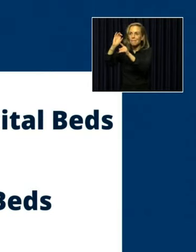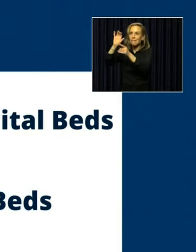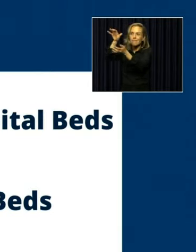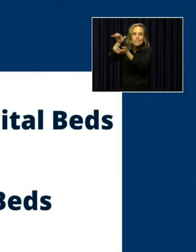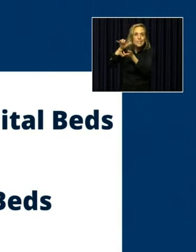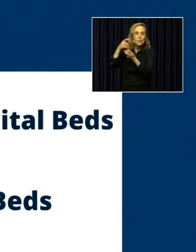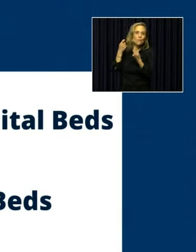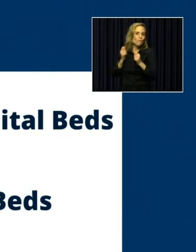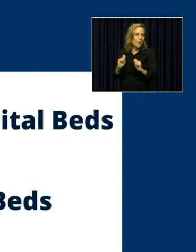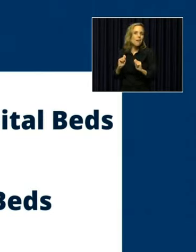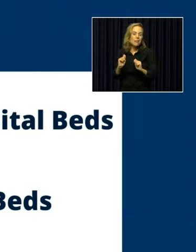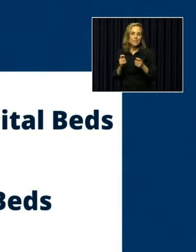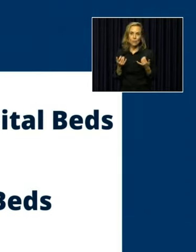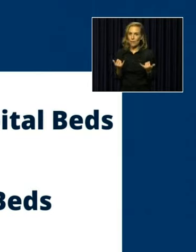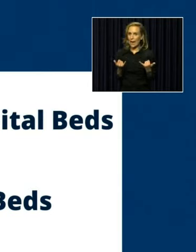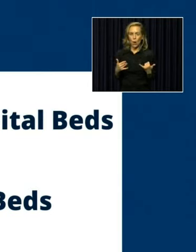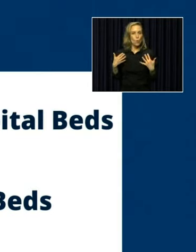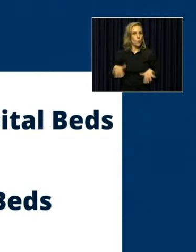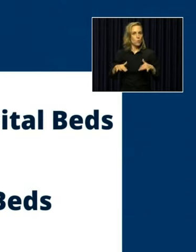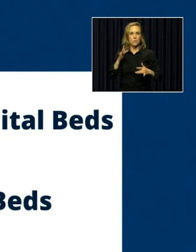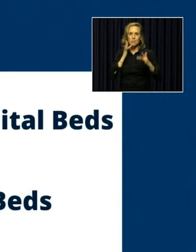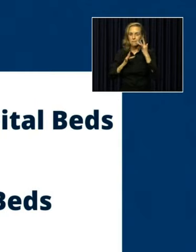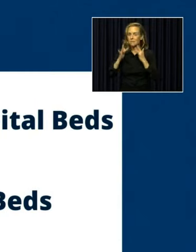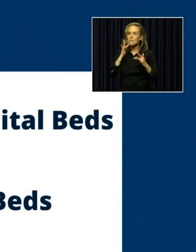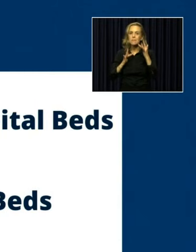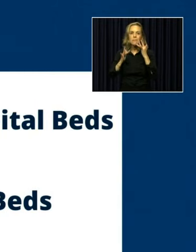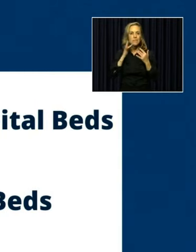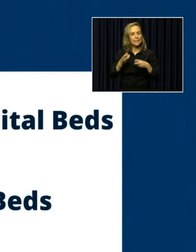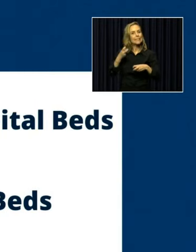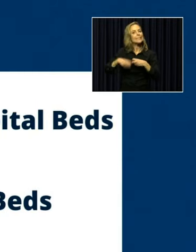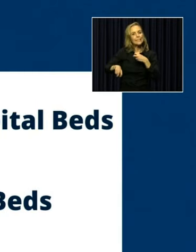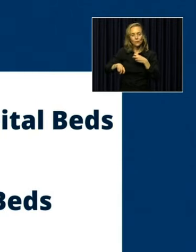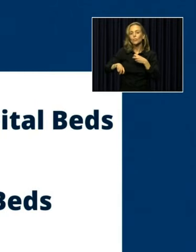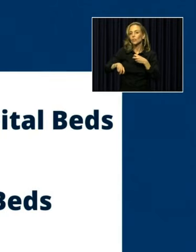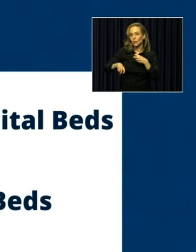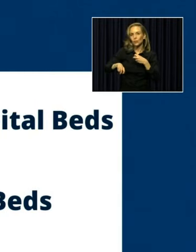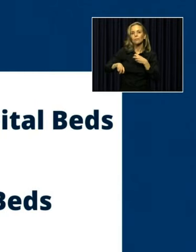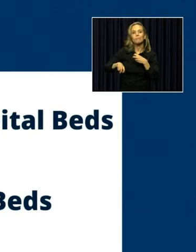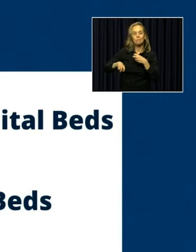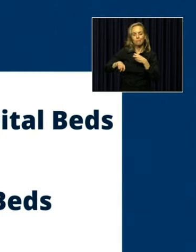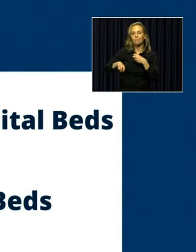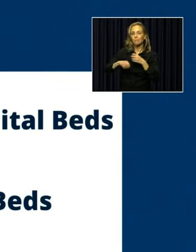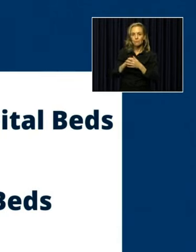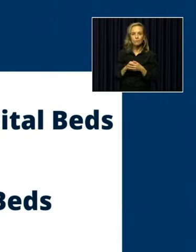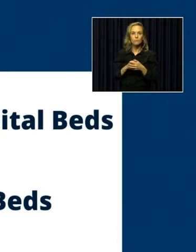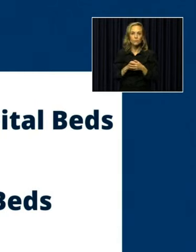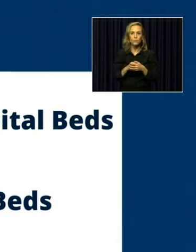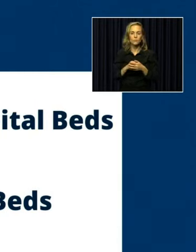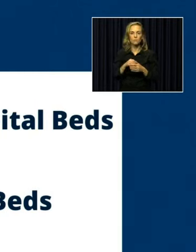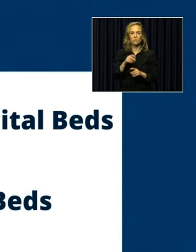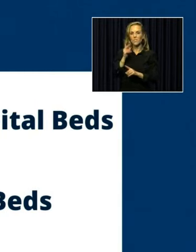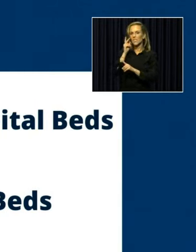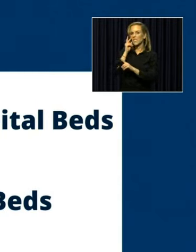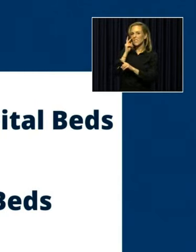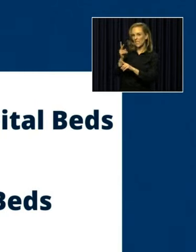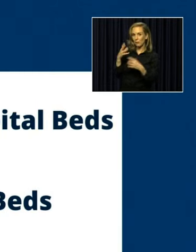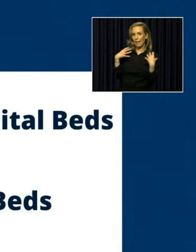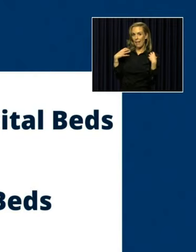THAT'S OUT THERE. IT IS A CHALLENGE, BUT WE GO TO WORK AND WE FIGHT FOR EVERYTHING THAT WE CAN GET EACH AND EVERY